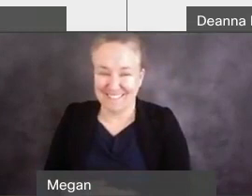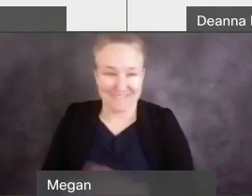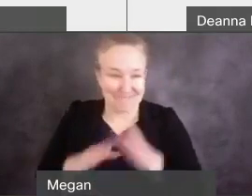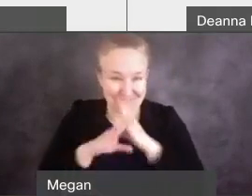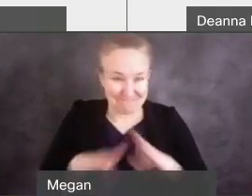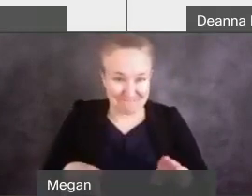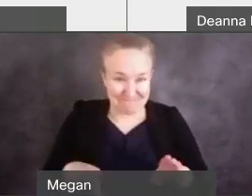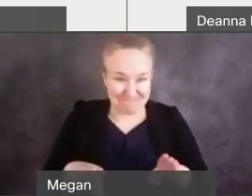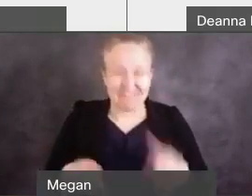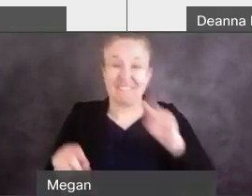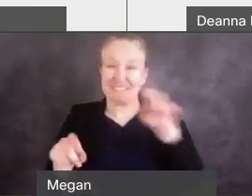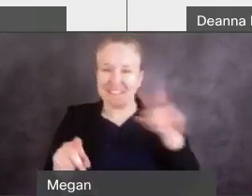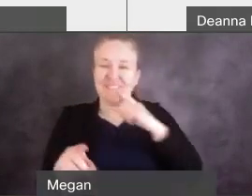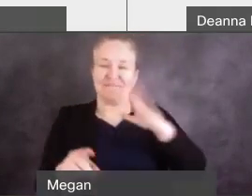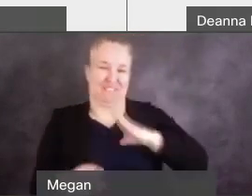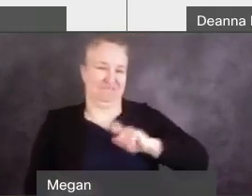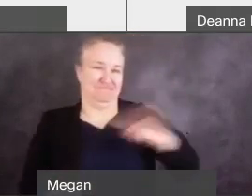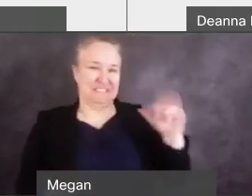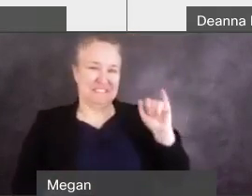[Staff] Next, we'll go to Jim Melwert from KYW.